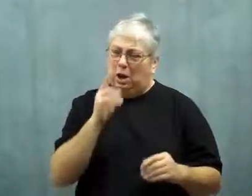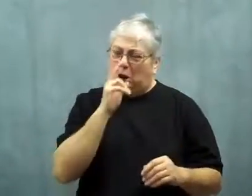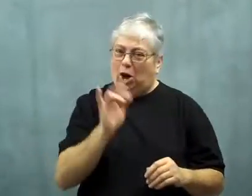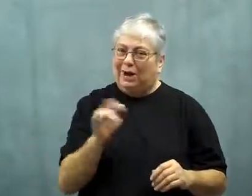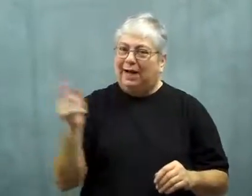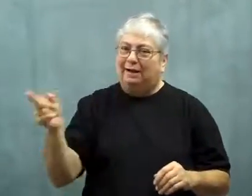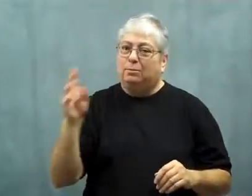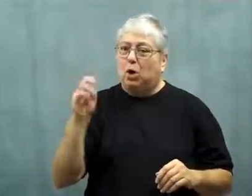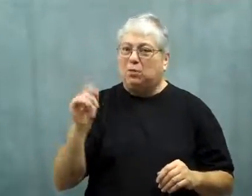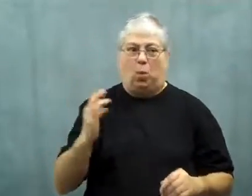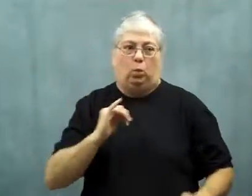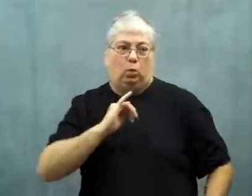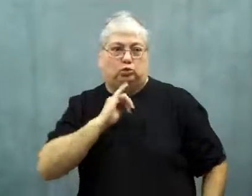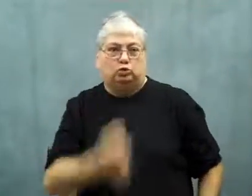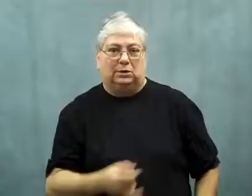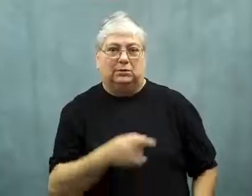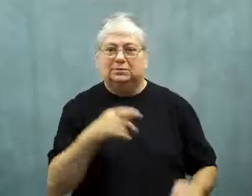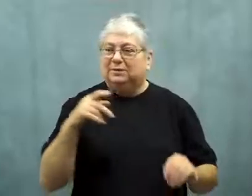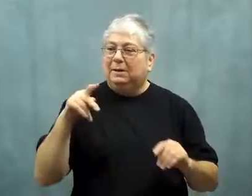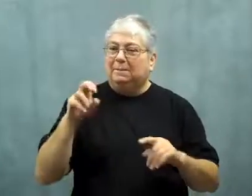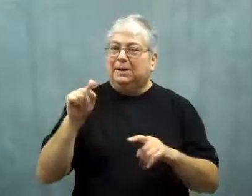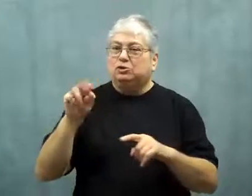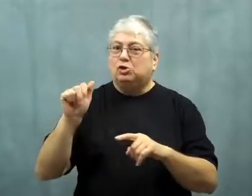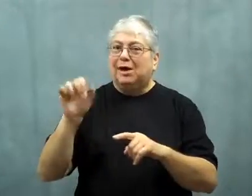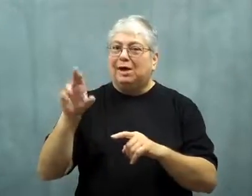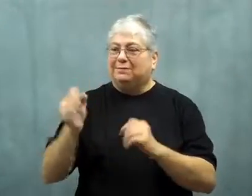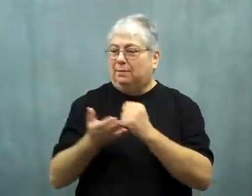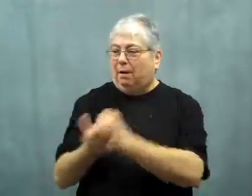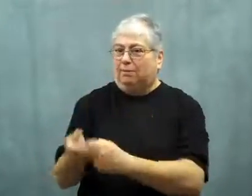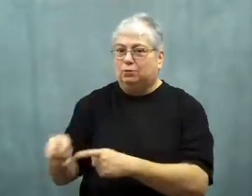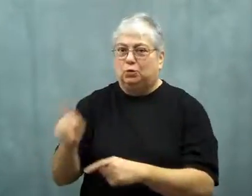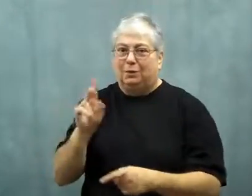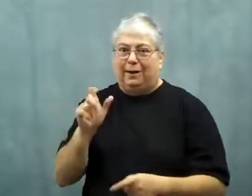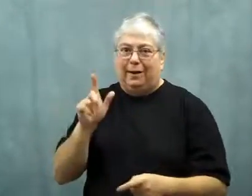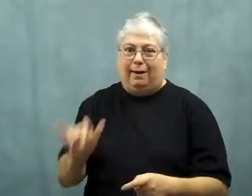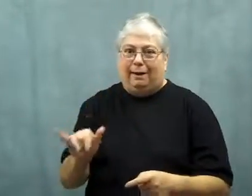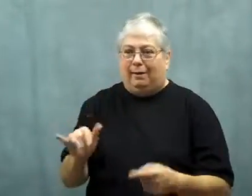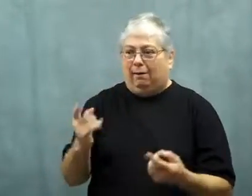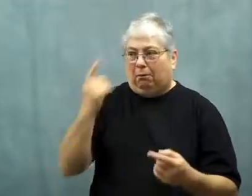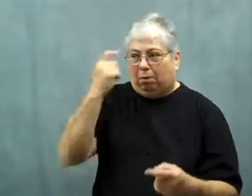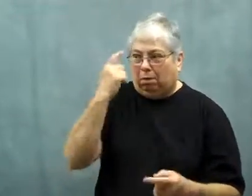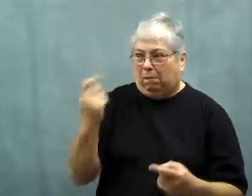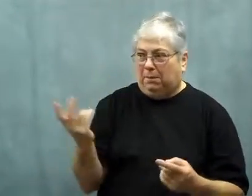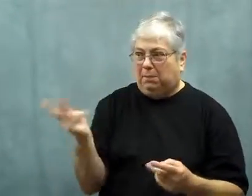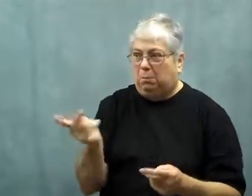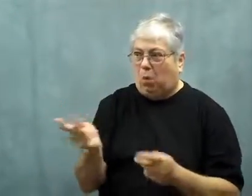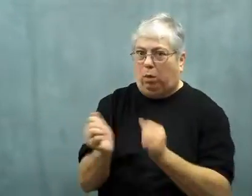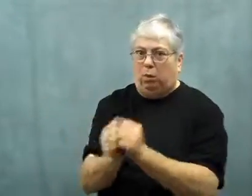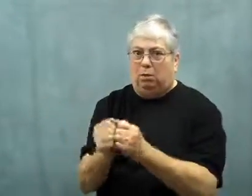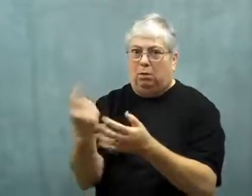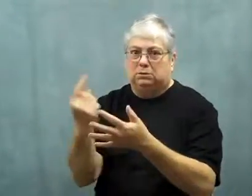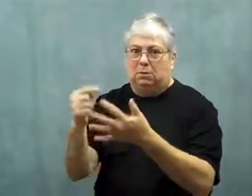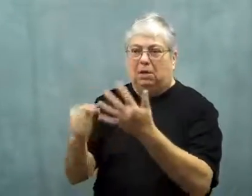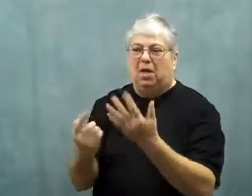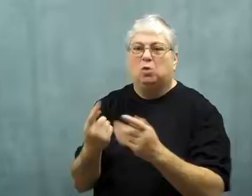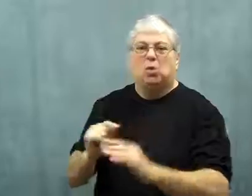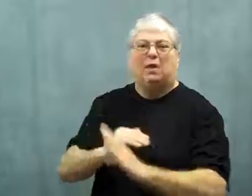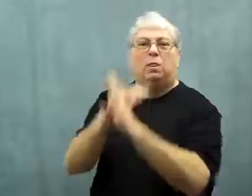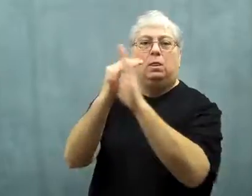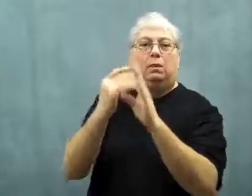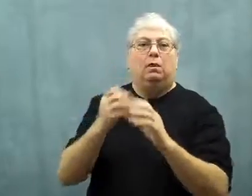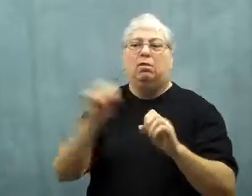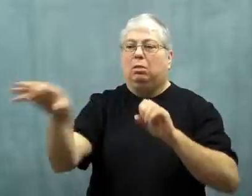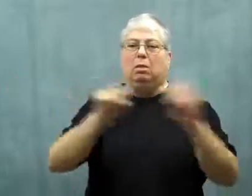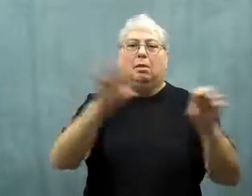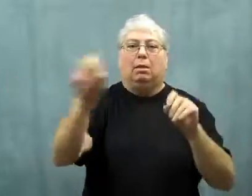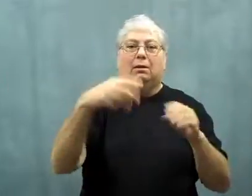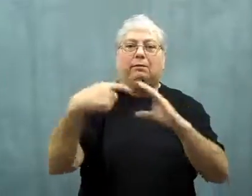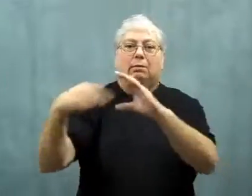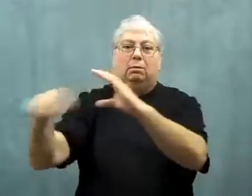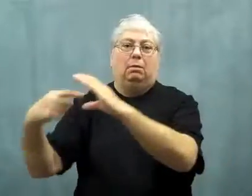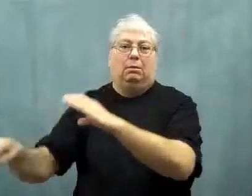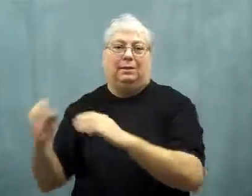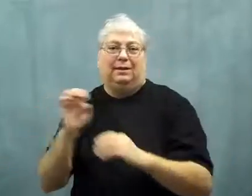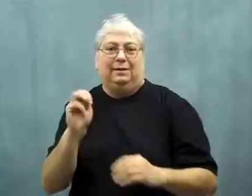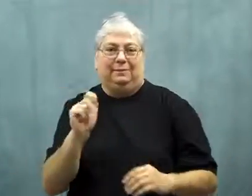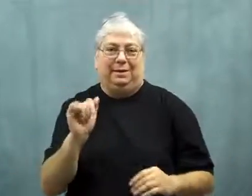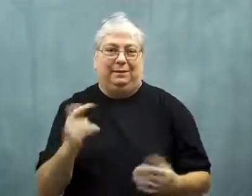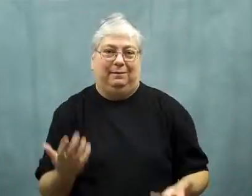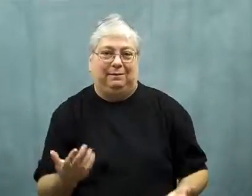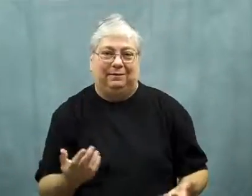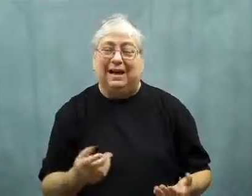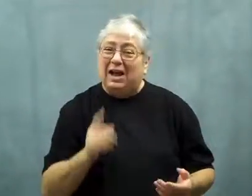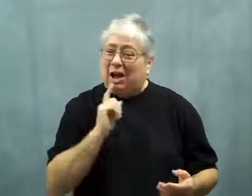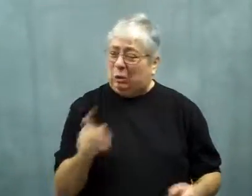Apparently she was jealous of the help Petraeus gave Kelley.